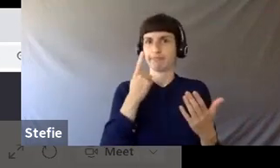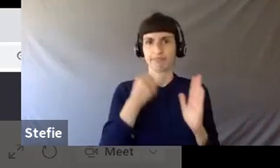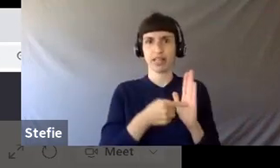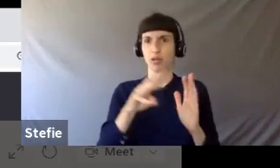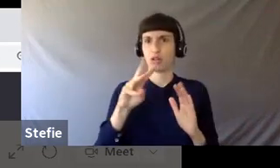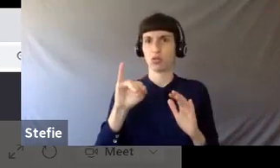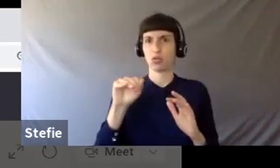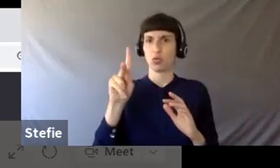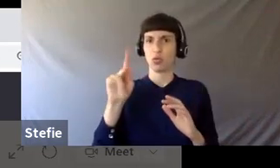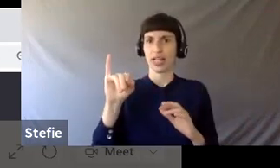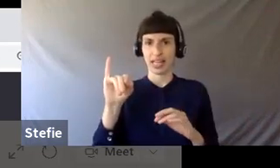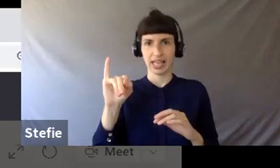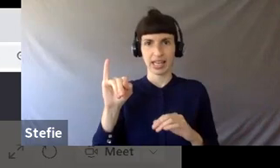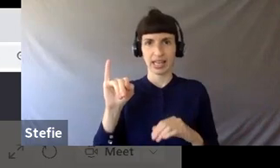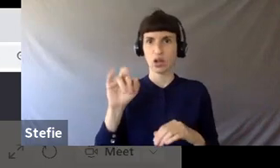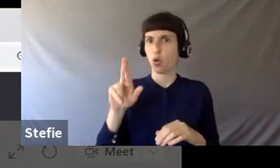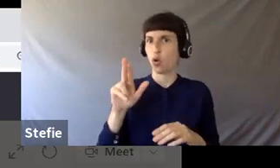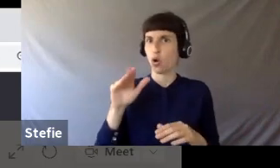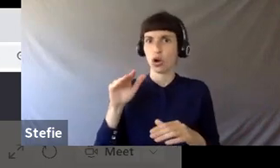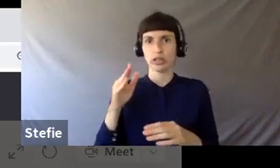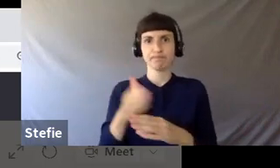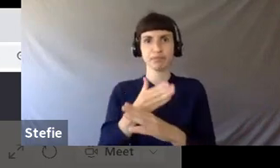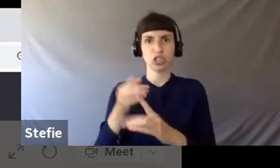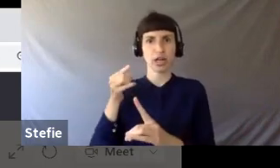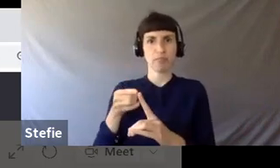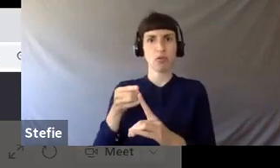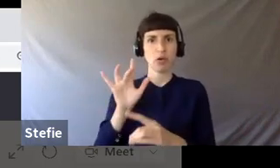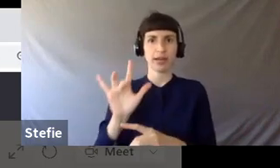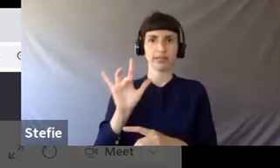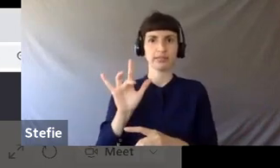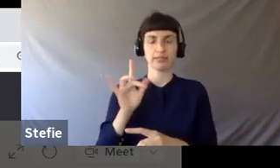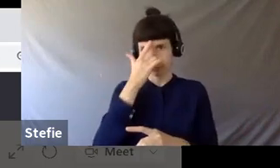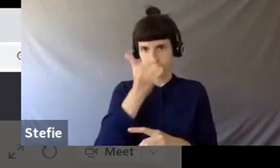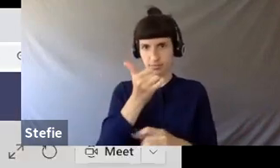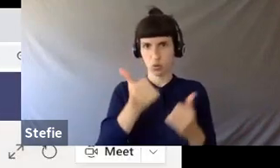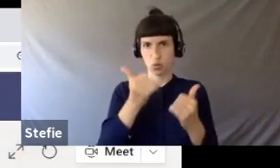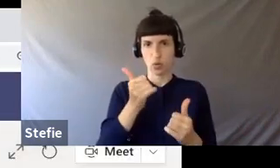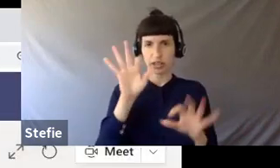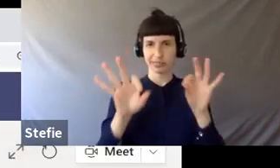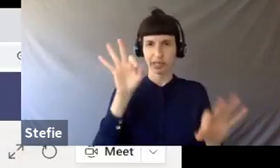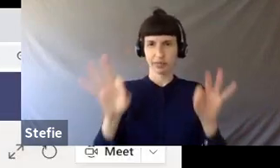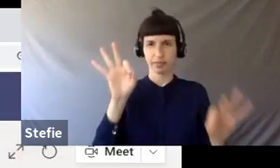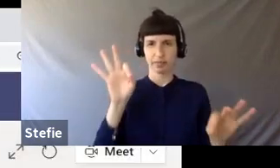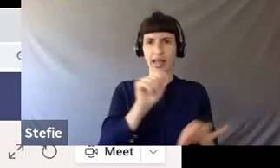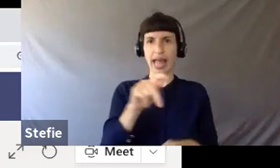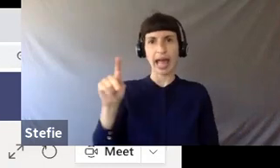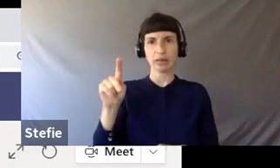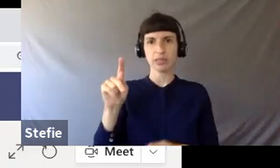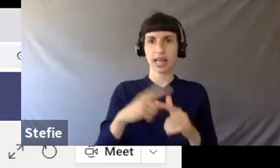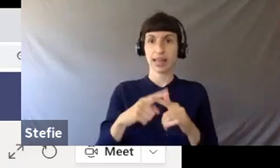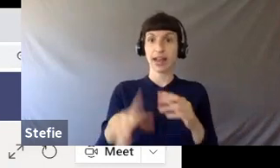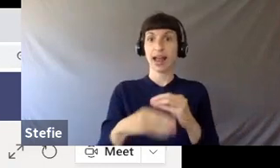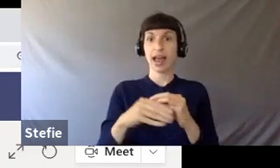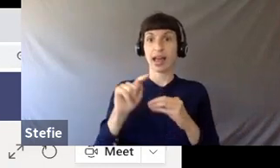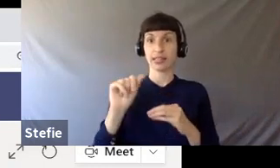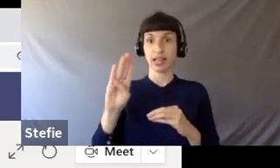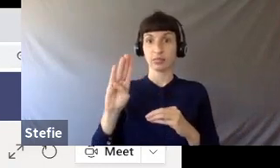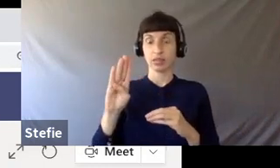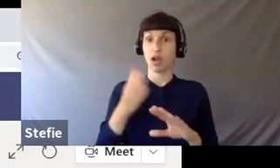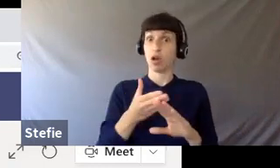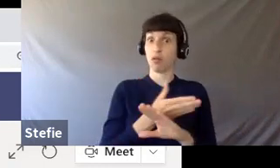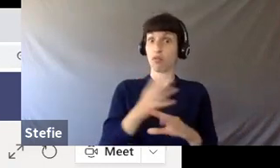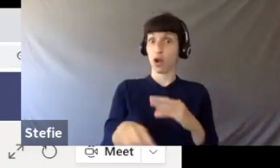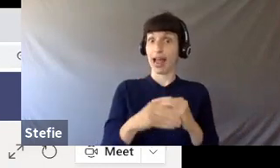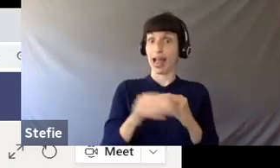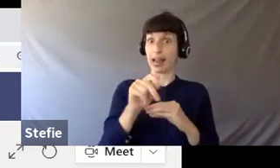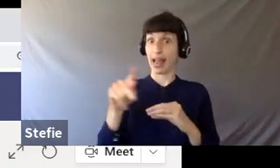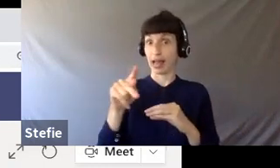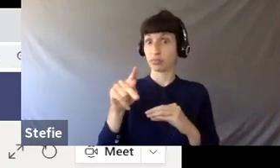The plus tab allows you to add more apps and more tabs; for example quizzes uses forms which is Microsoft forms, so surveys, quizzes and polls, you can add that.